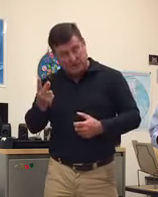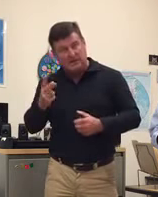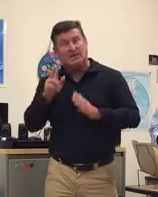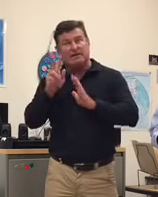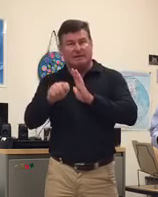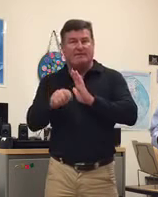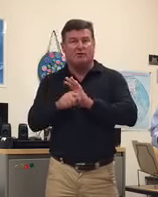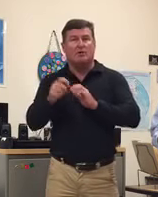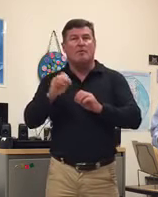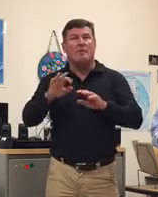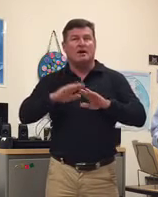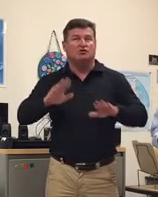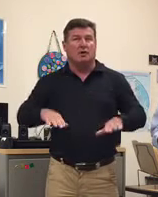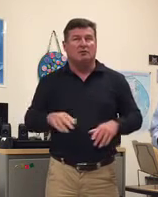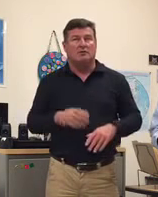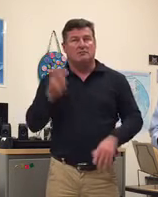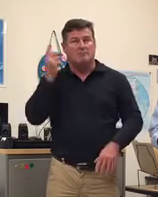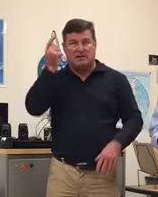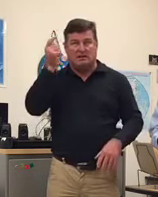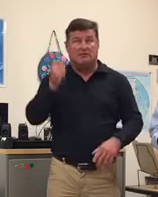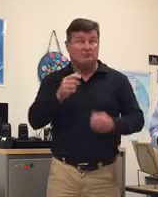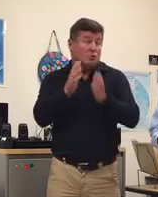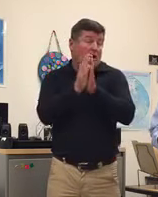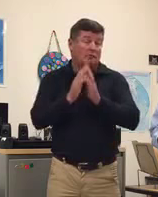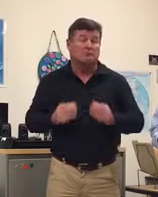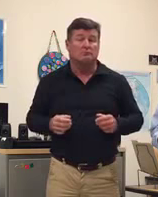allow this parent to see the tape right away.